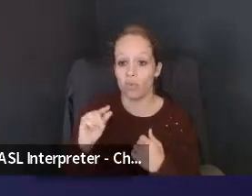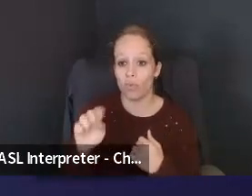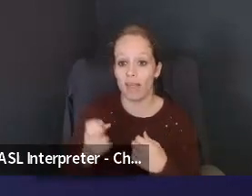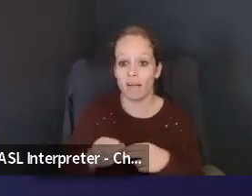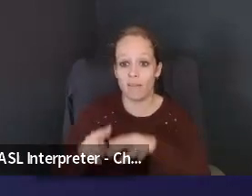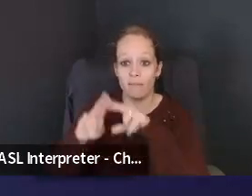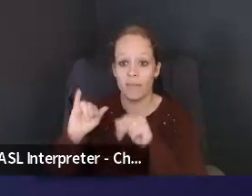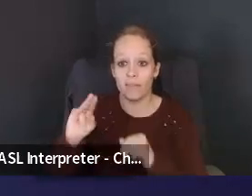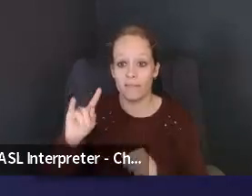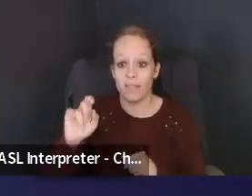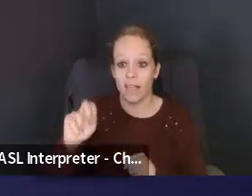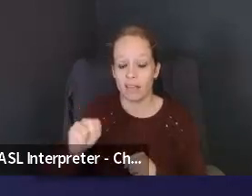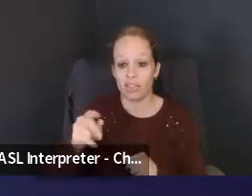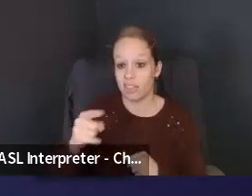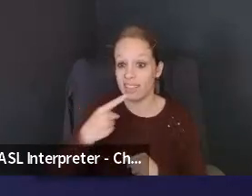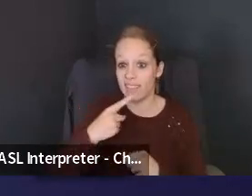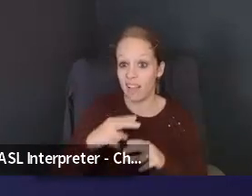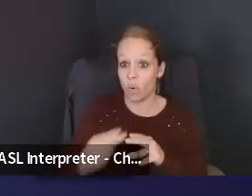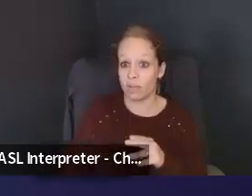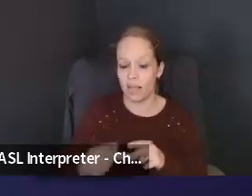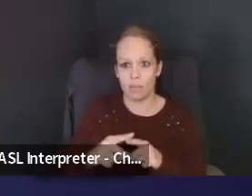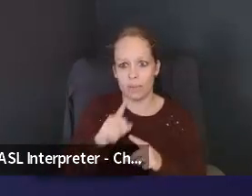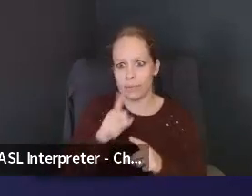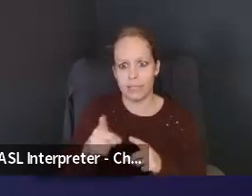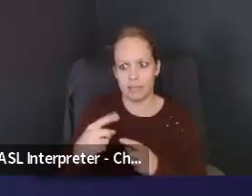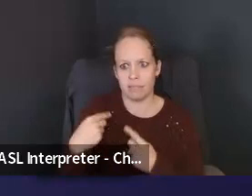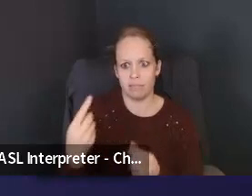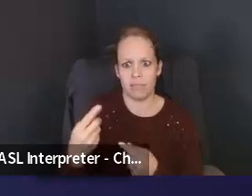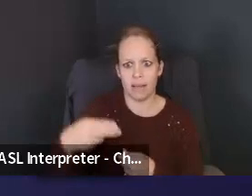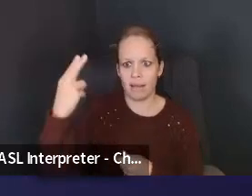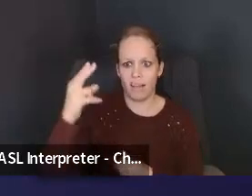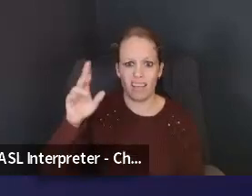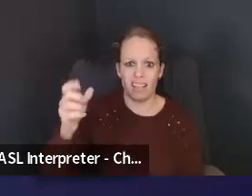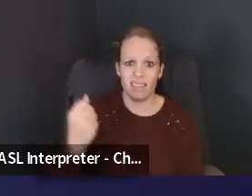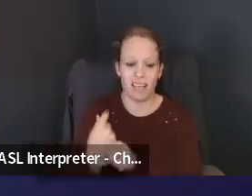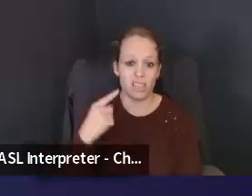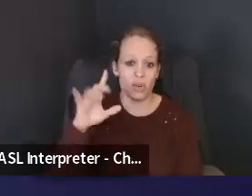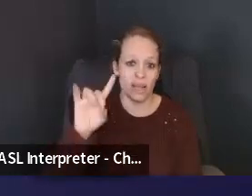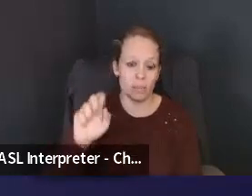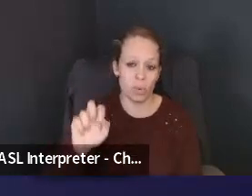down but it's been pretty high the last few years, right? Last year 8.7%. And so, things really do